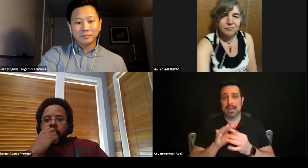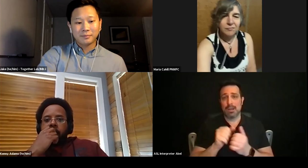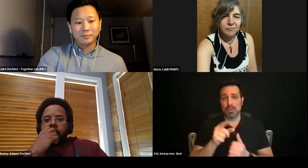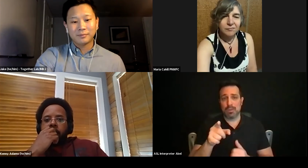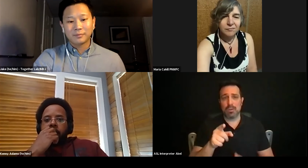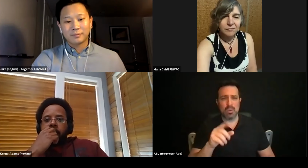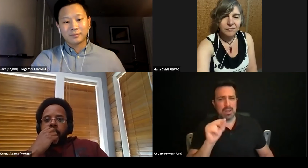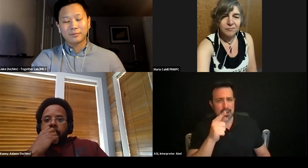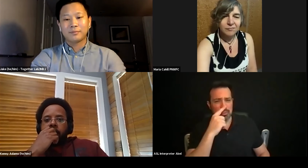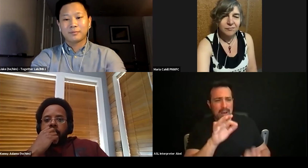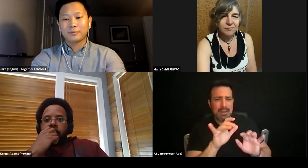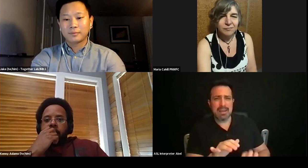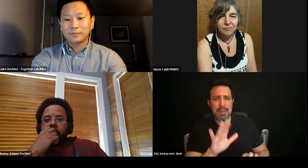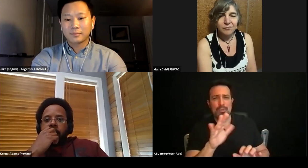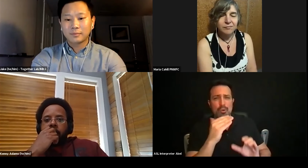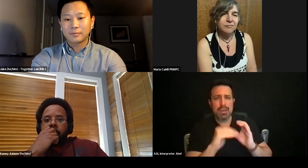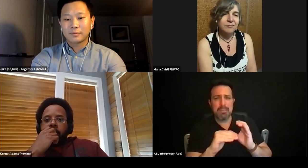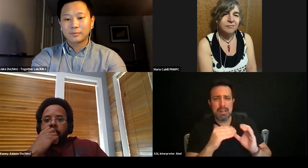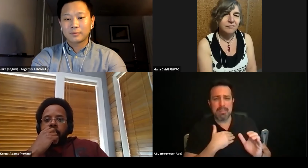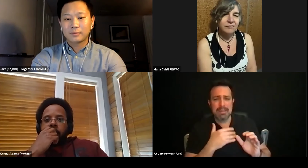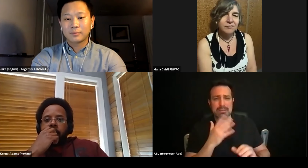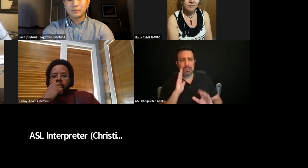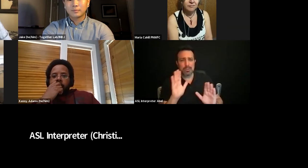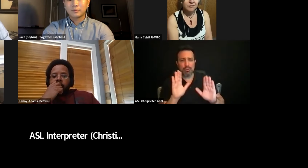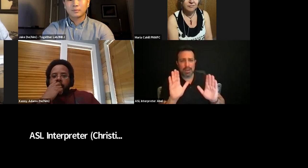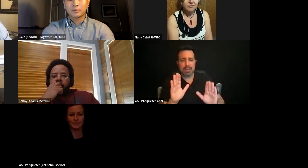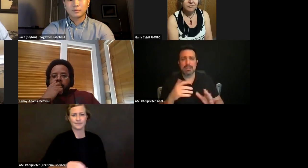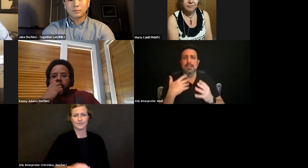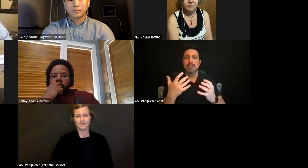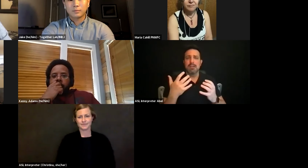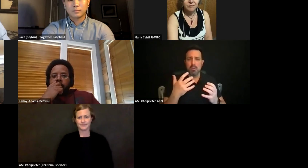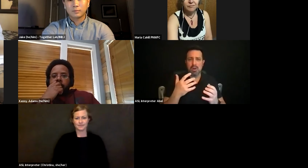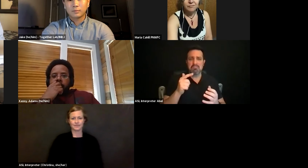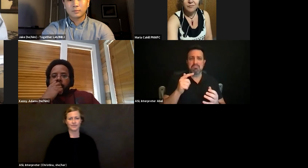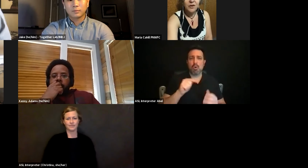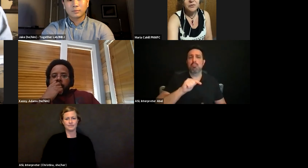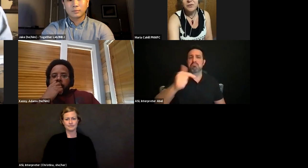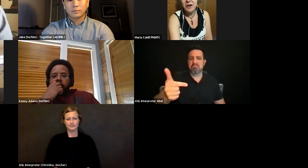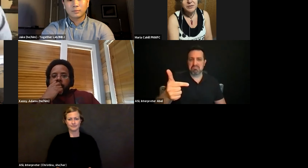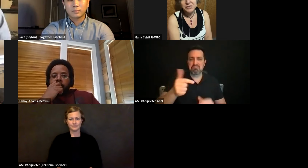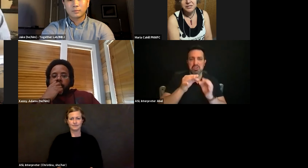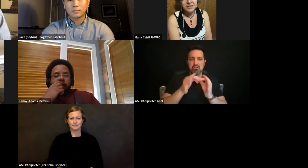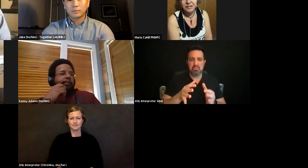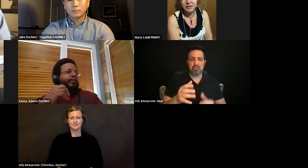everyone. And we will be happy to connect with you and this larger community. >> Could we get those